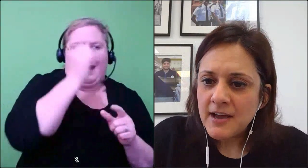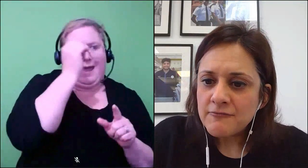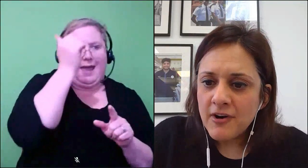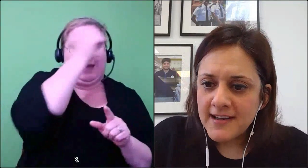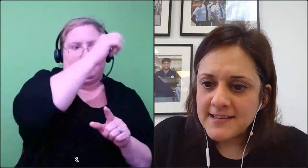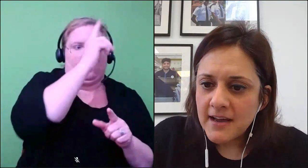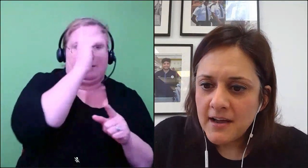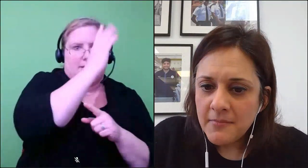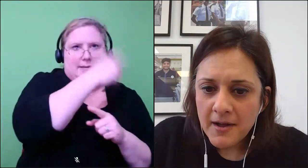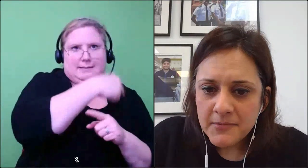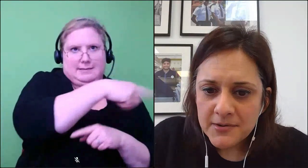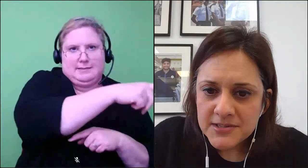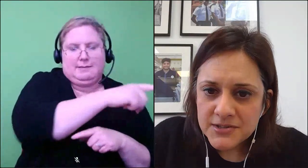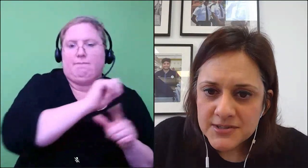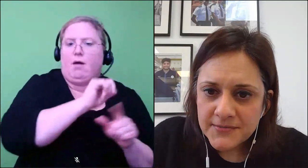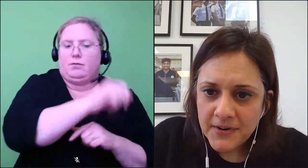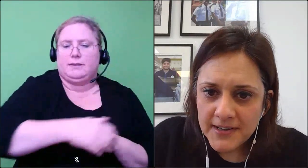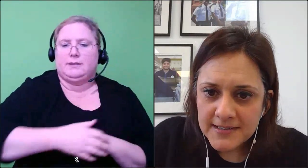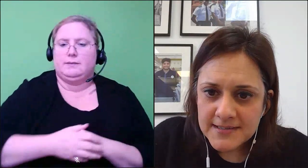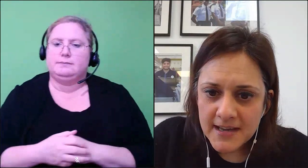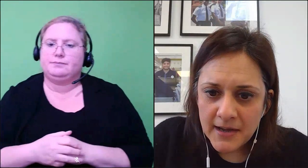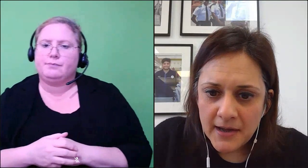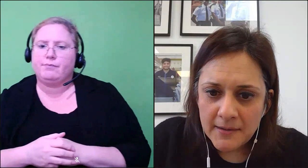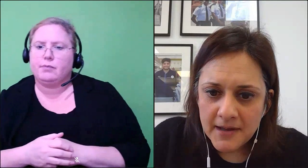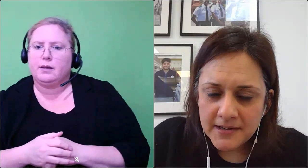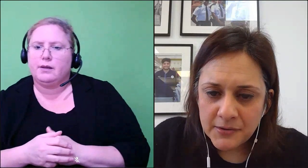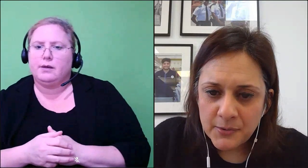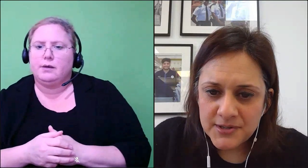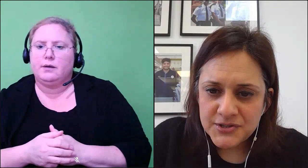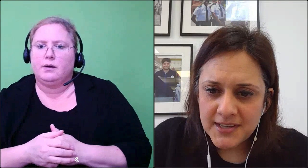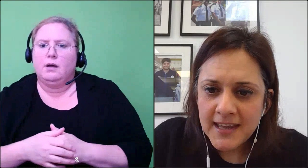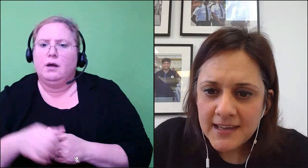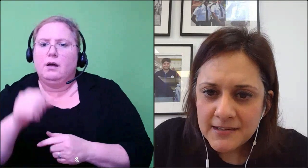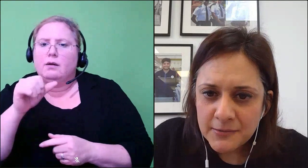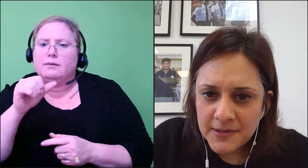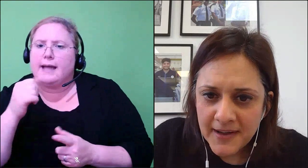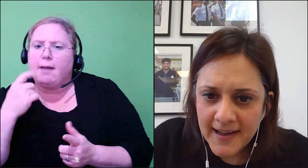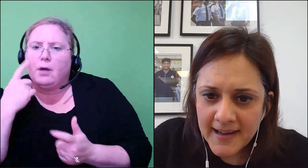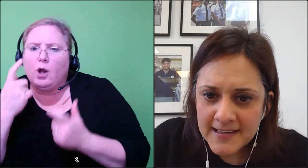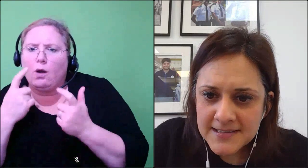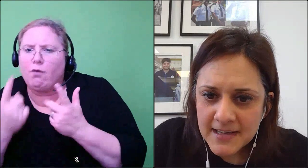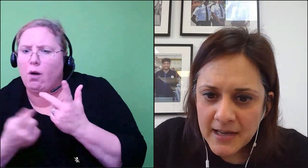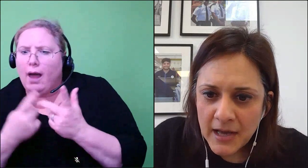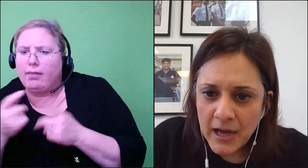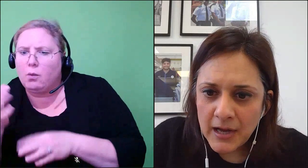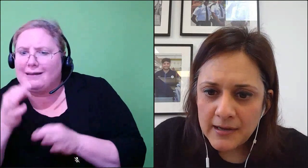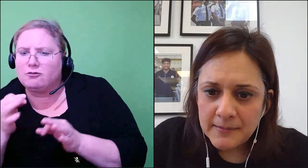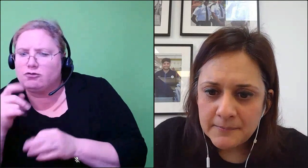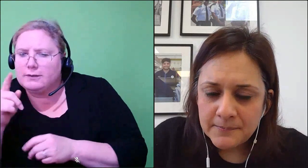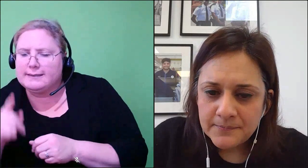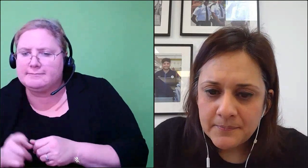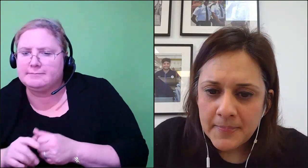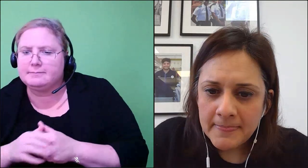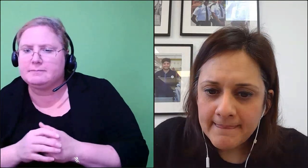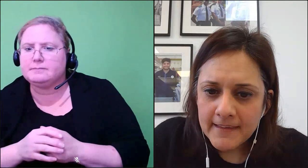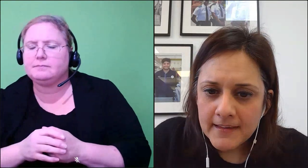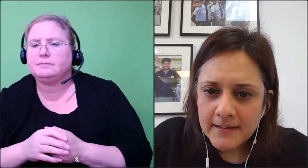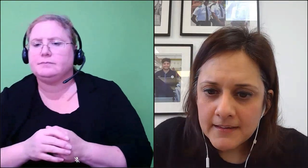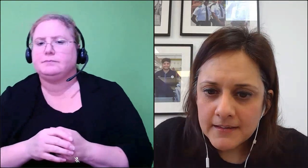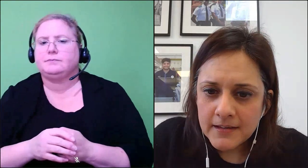Right, I'm going to just find another question here that we've had.